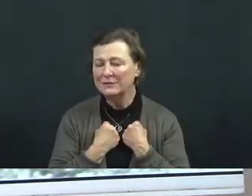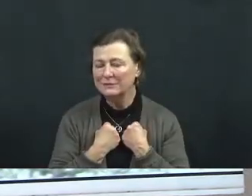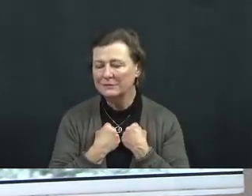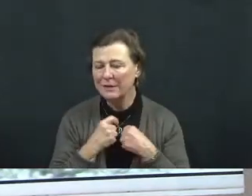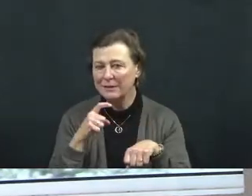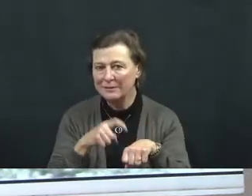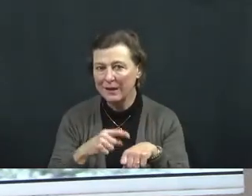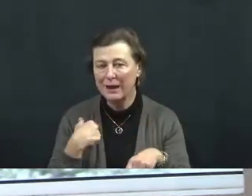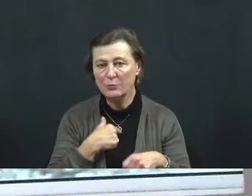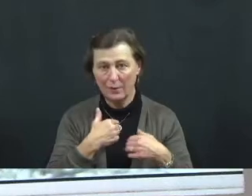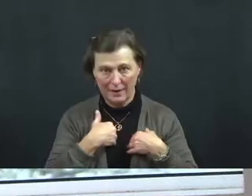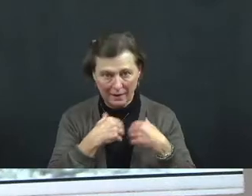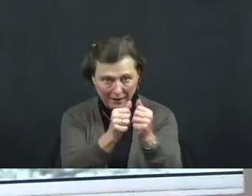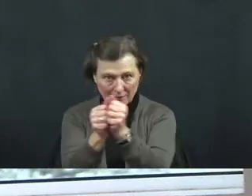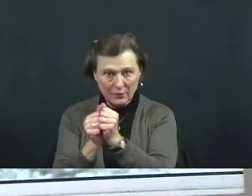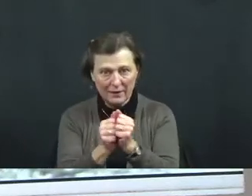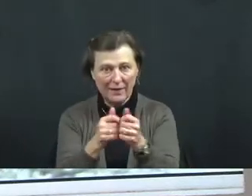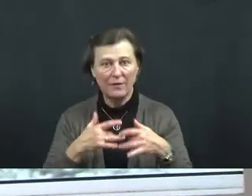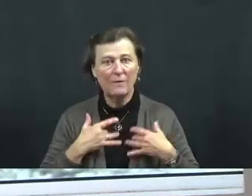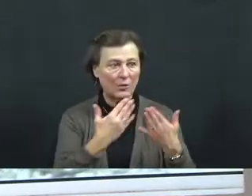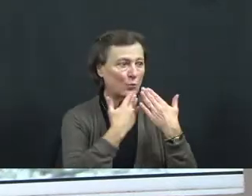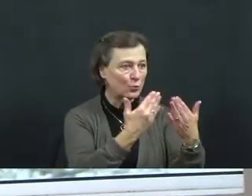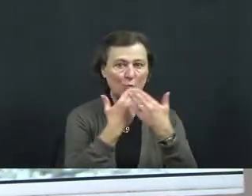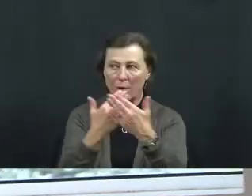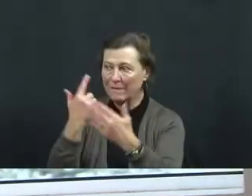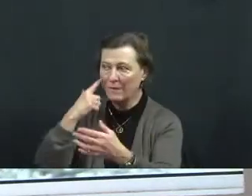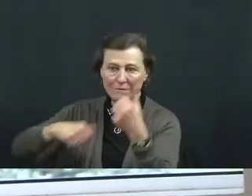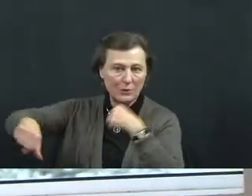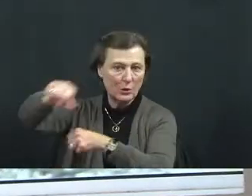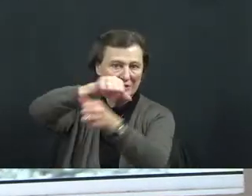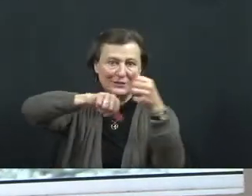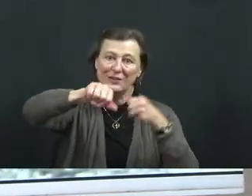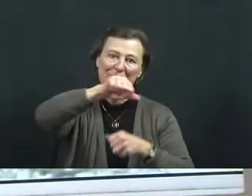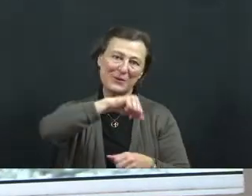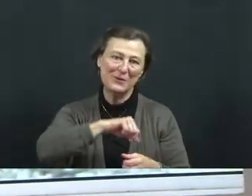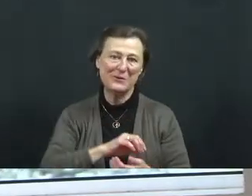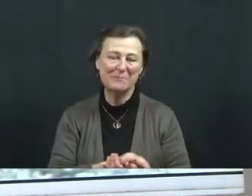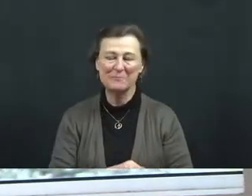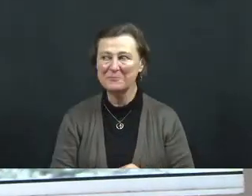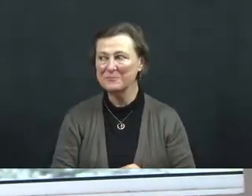And, feel grateful for one another.